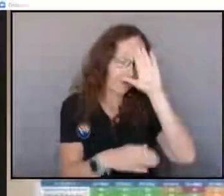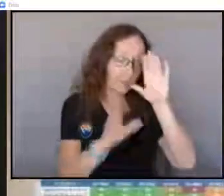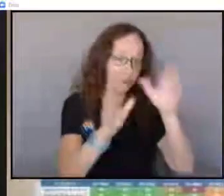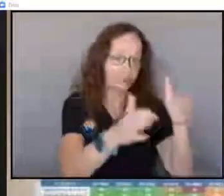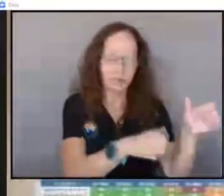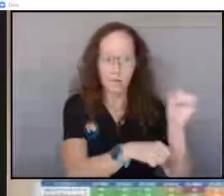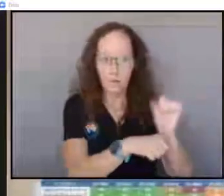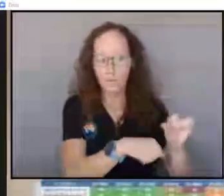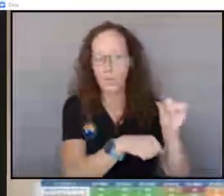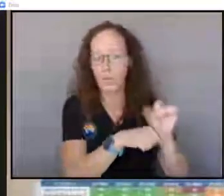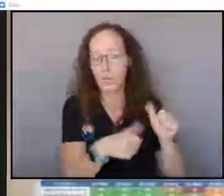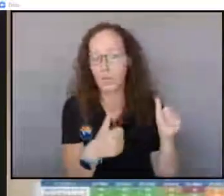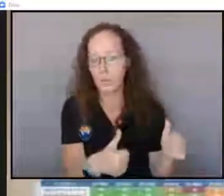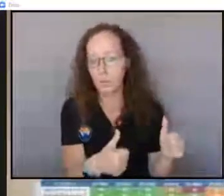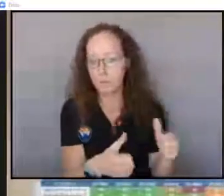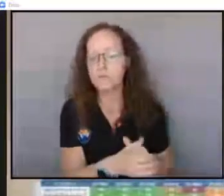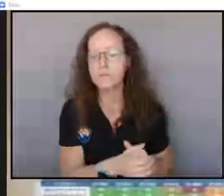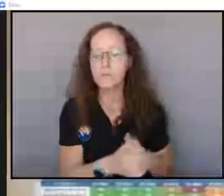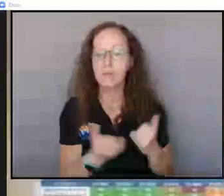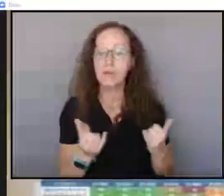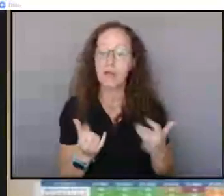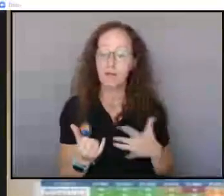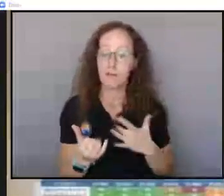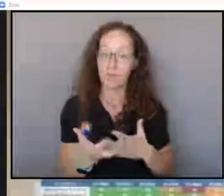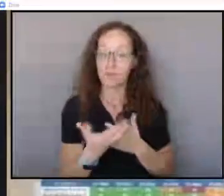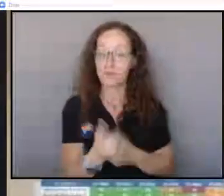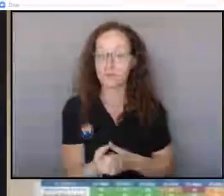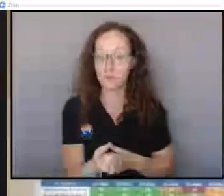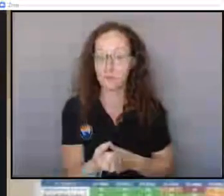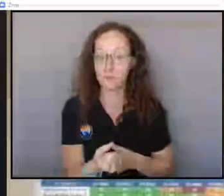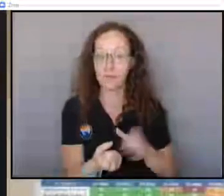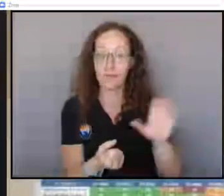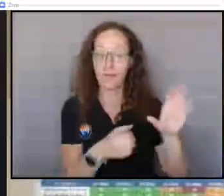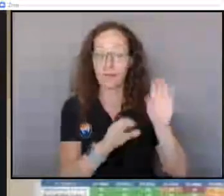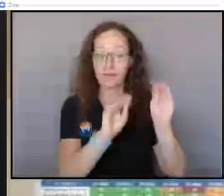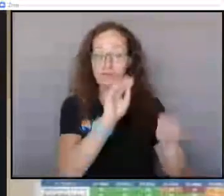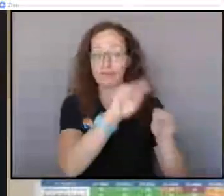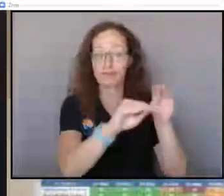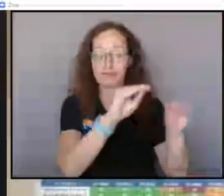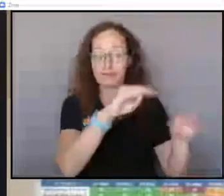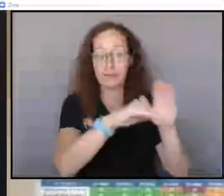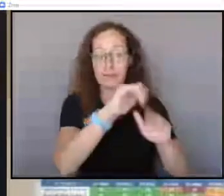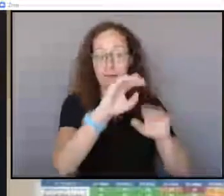HAVE PUT IN WOULD HOLD IF ANYTHING WAS TO HAPPEN IN THE NEXT FEW WEEKS, OR ANY NEW STARTS.